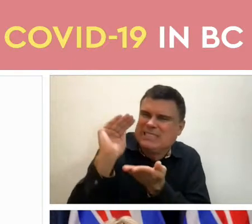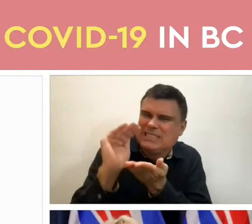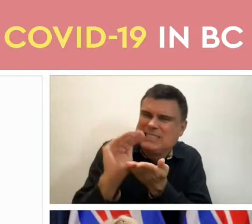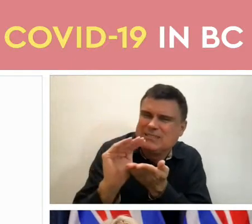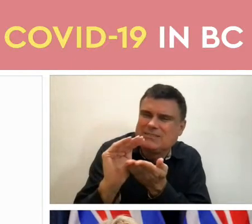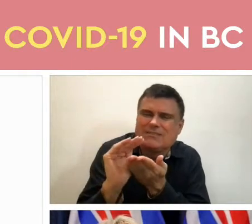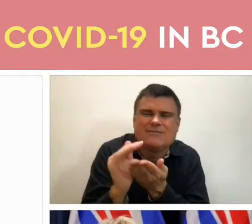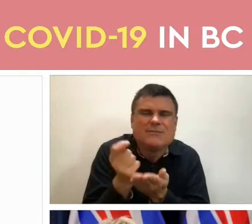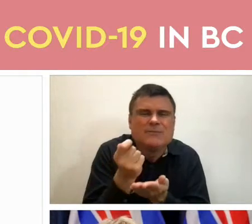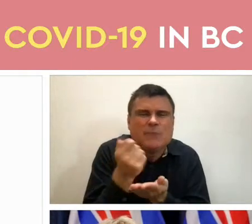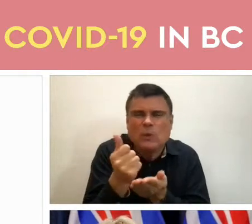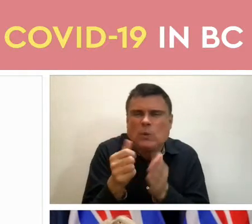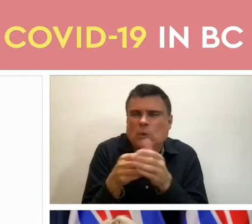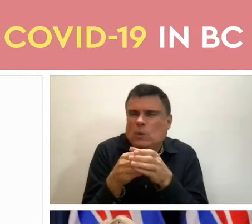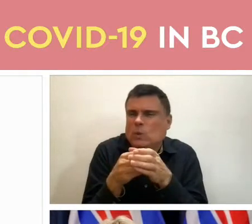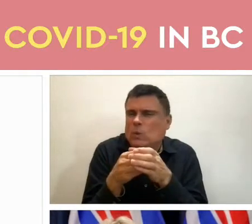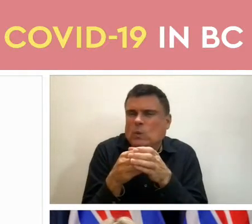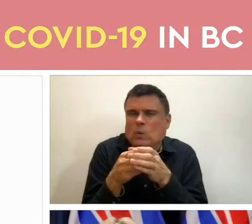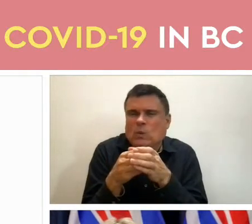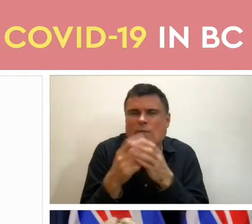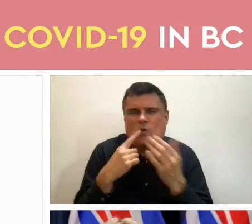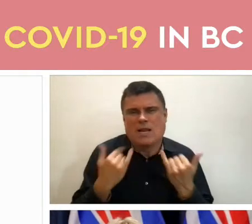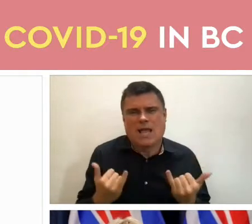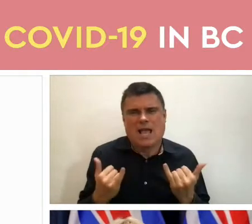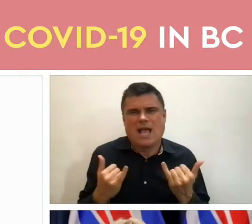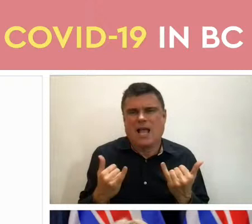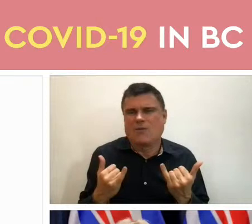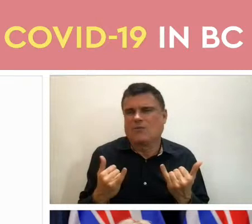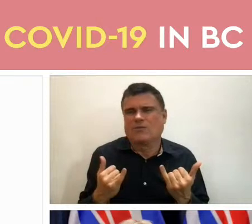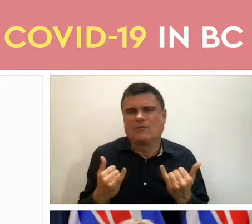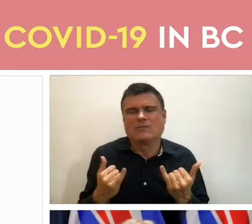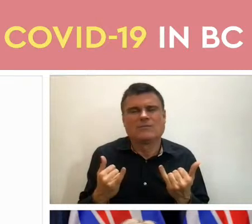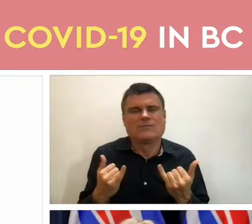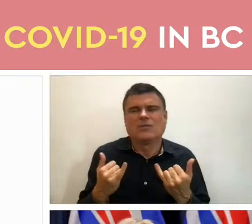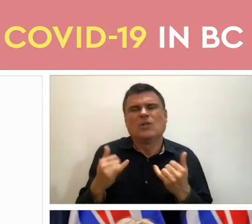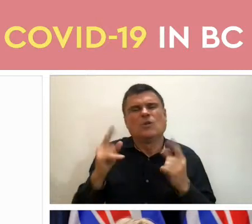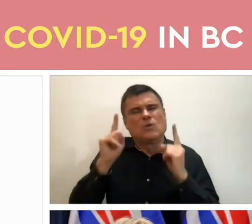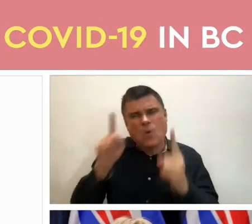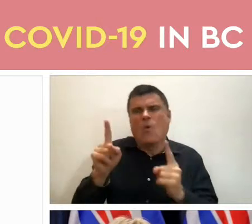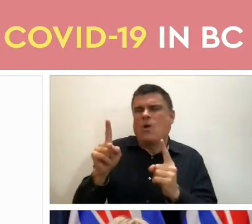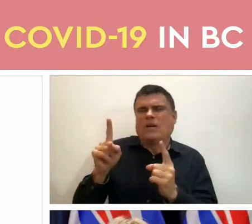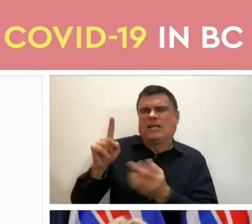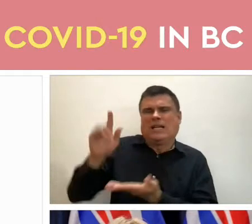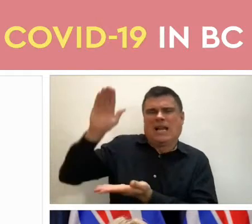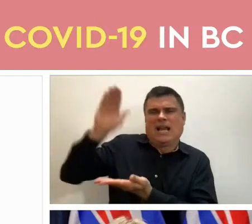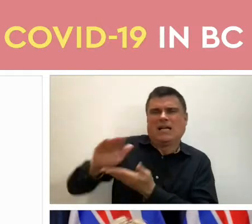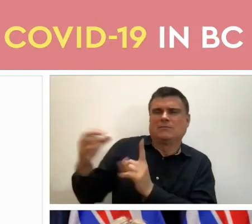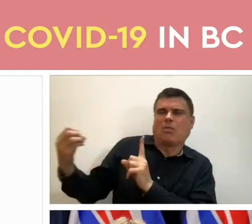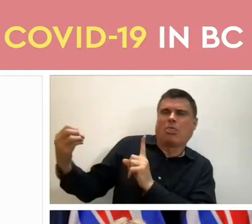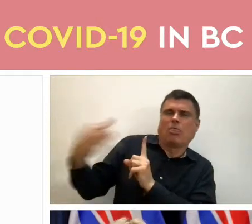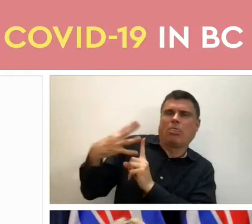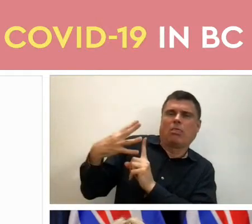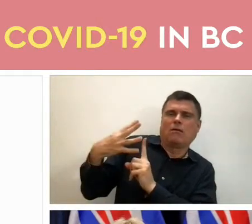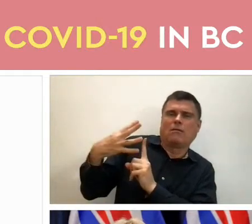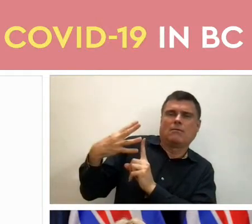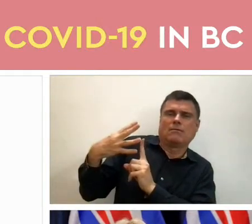that risk of exposure until we can flatten and slow down the